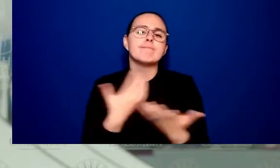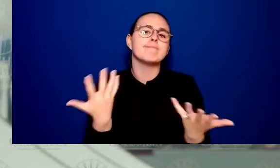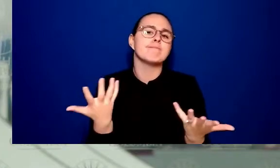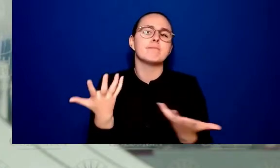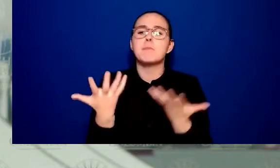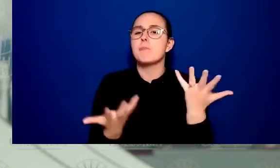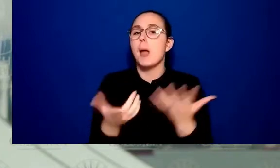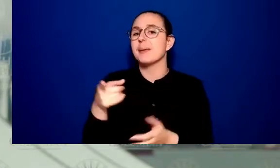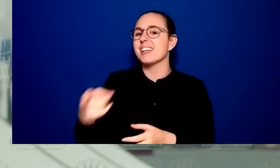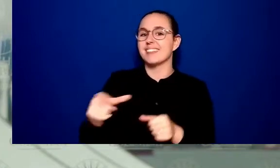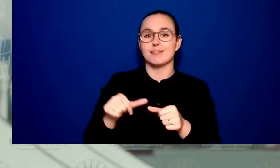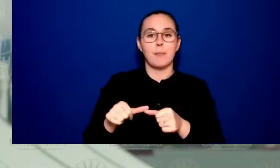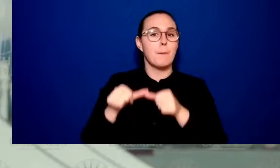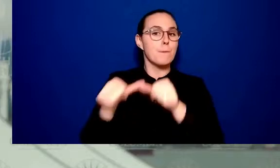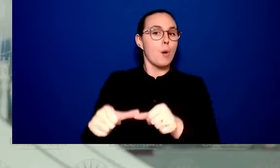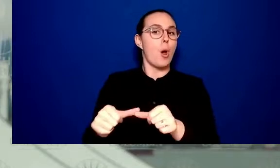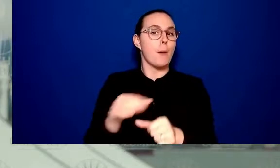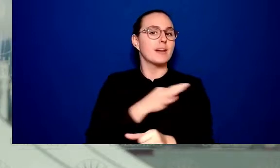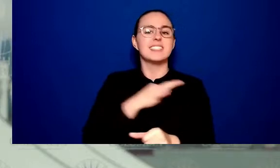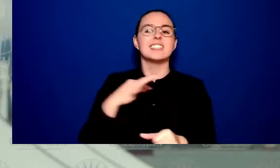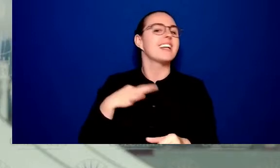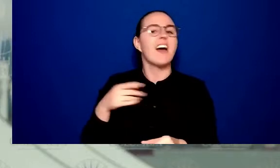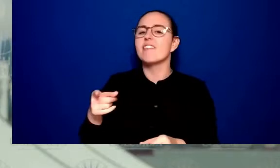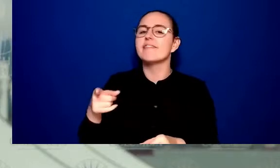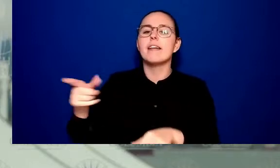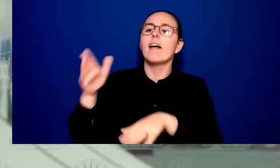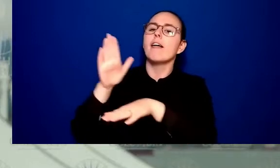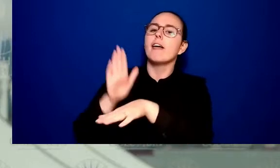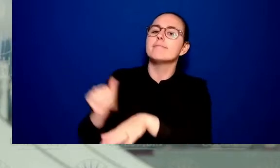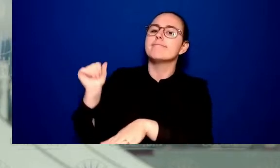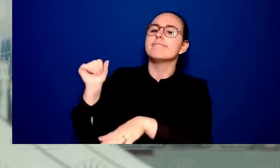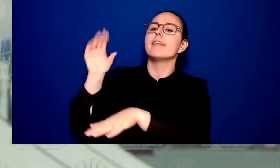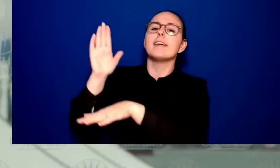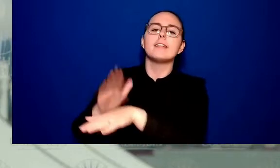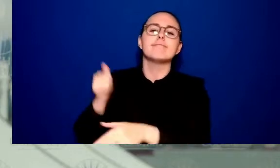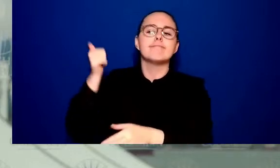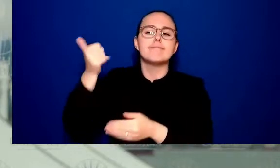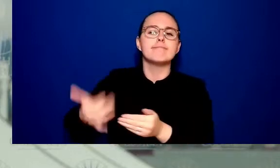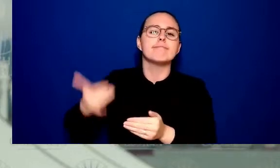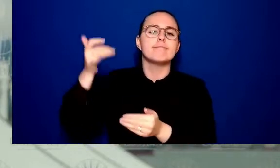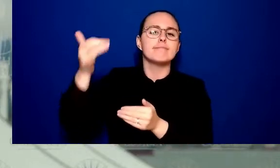been made accordingly. If a long term care or assisted